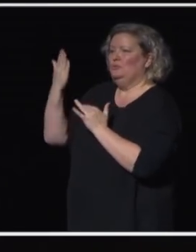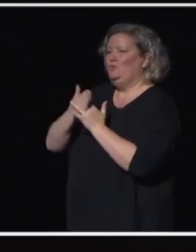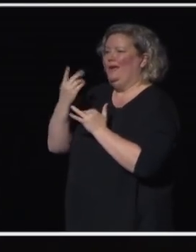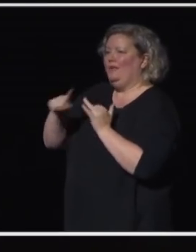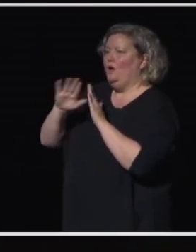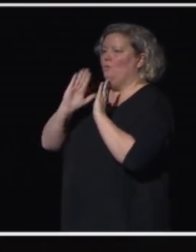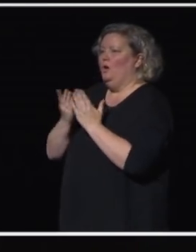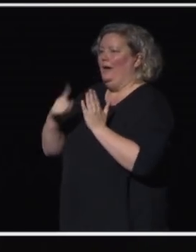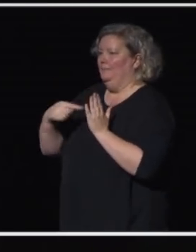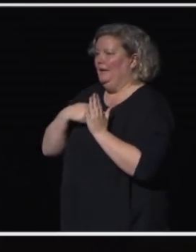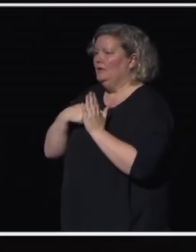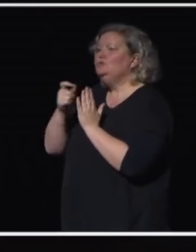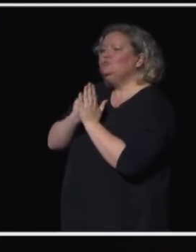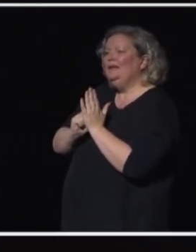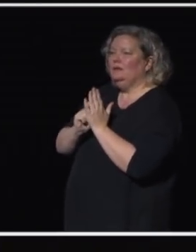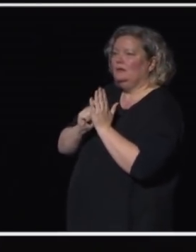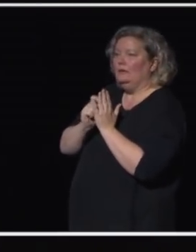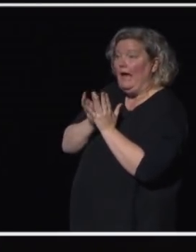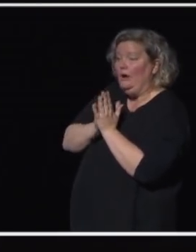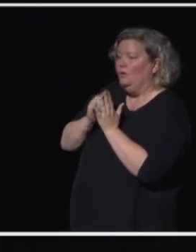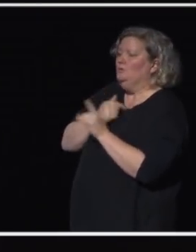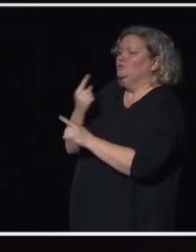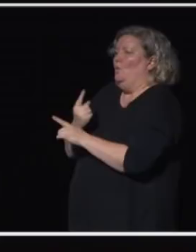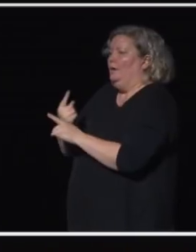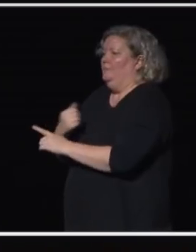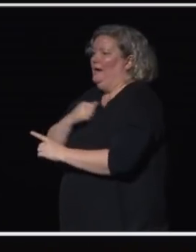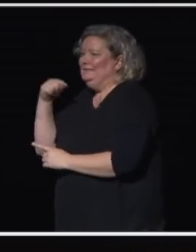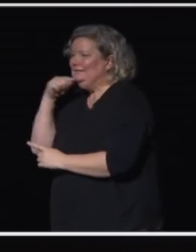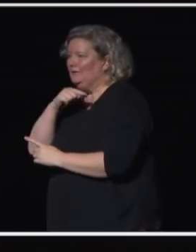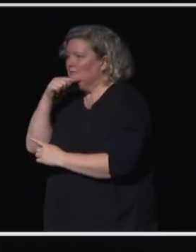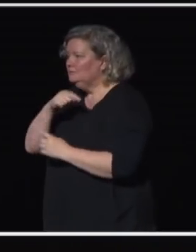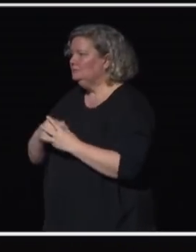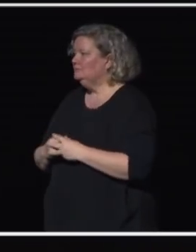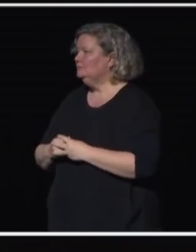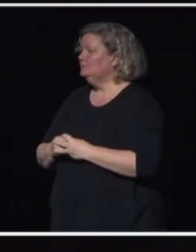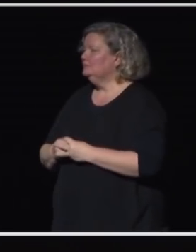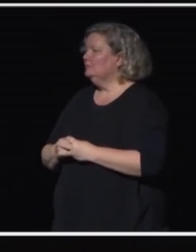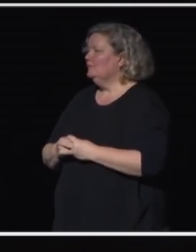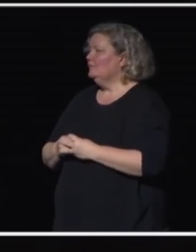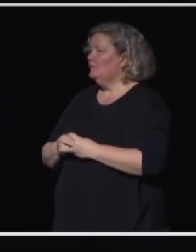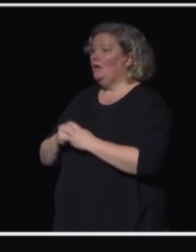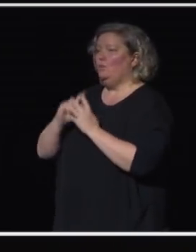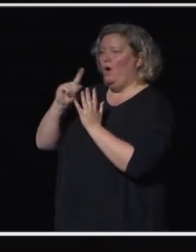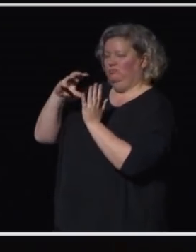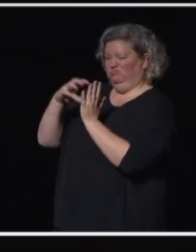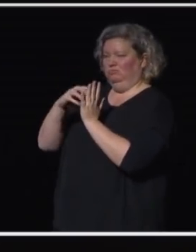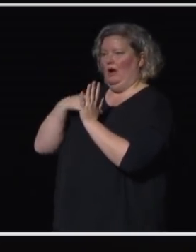and it's written as an address to my son. And the portion I'm going to read about is about fear.